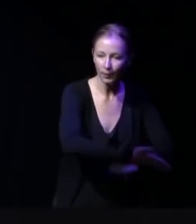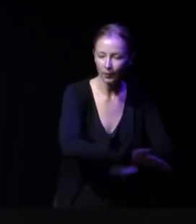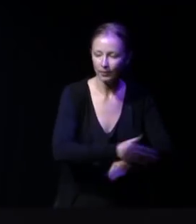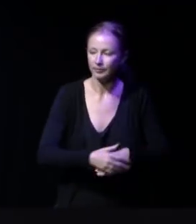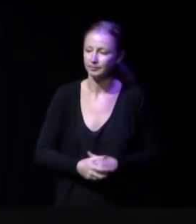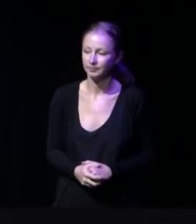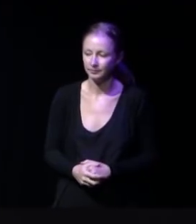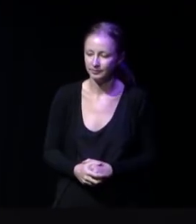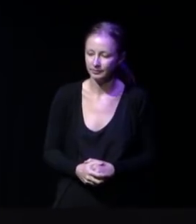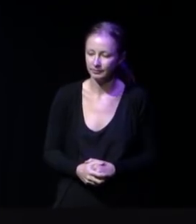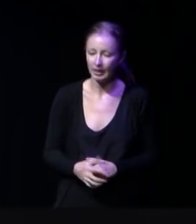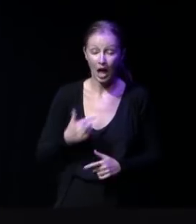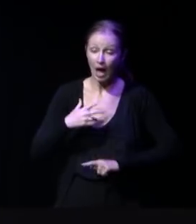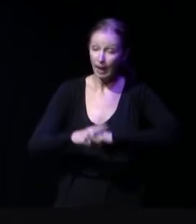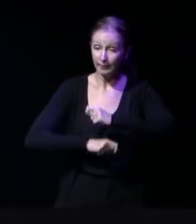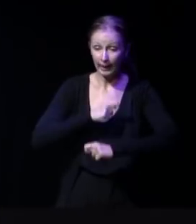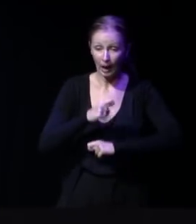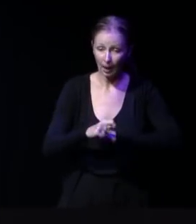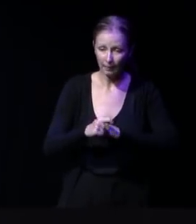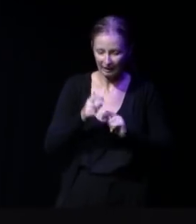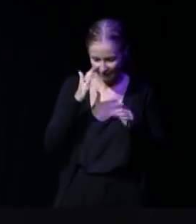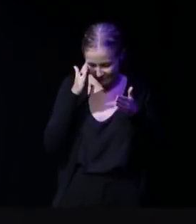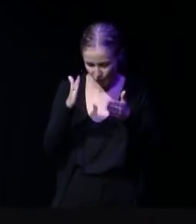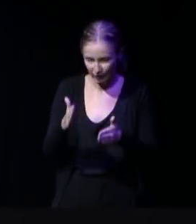We have become fixated on arriving at a destination